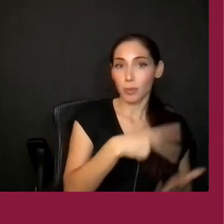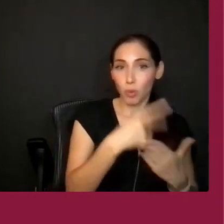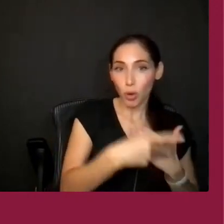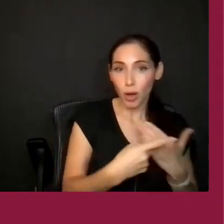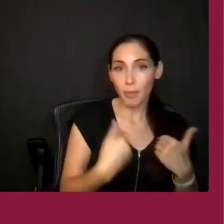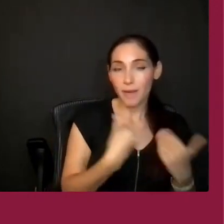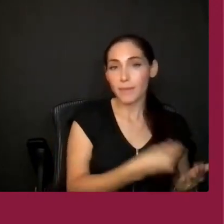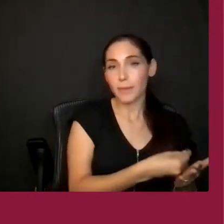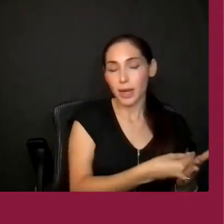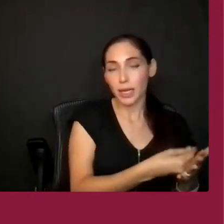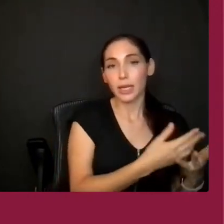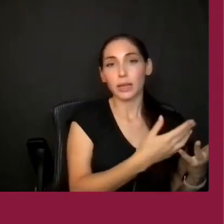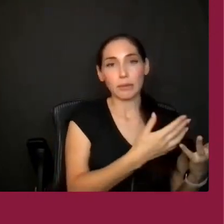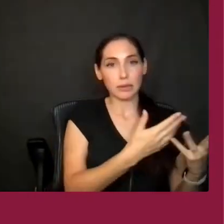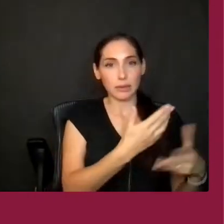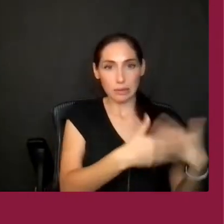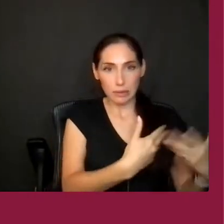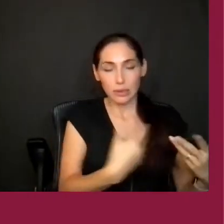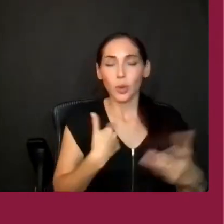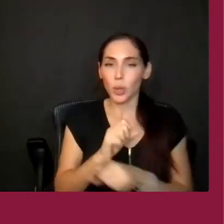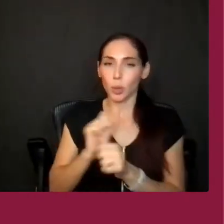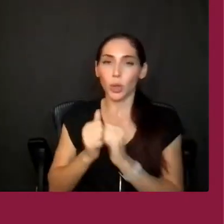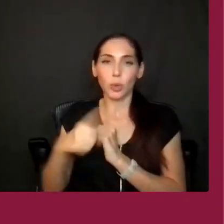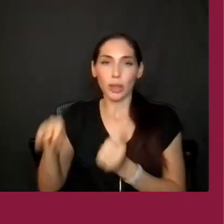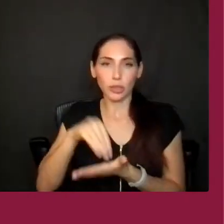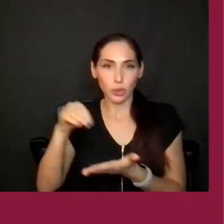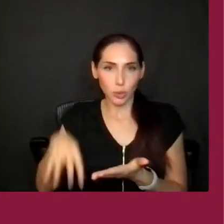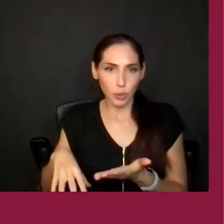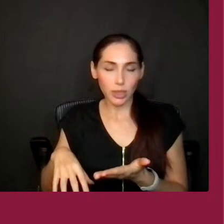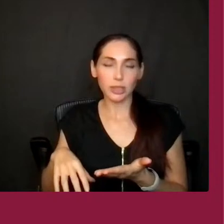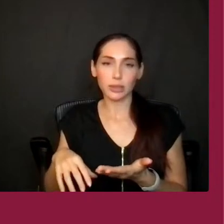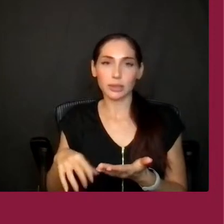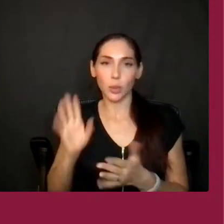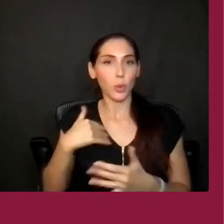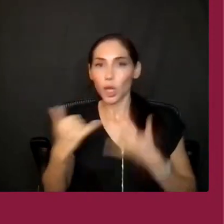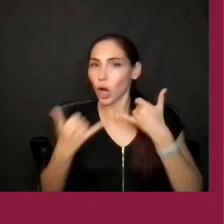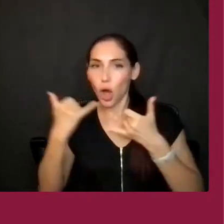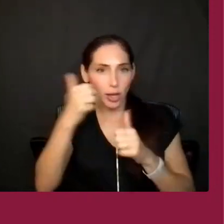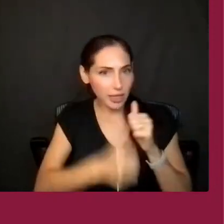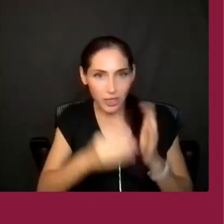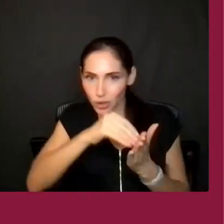of the nature, we worked with the students, um, hand in hand. We called every student to let them know what we